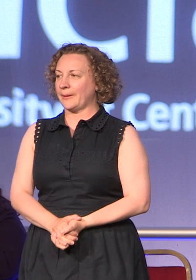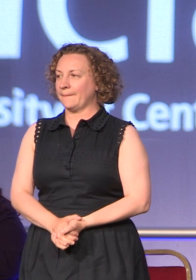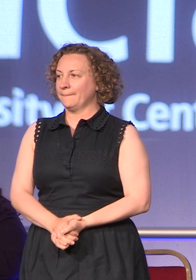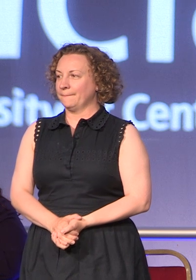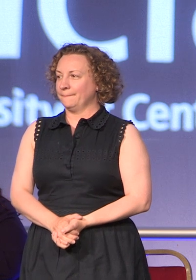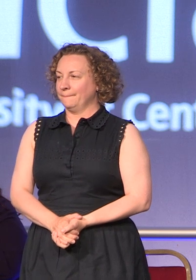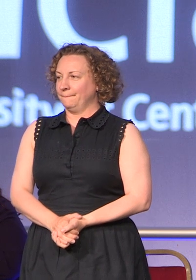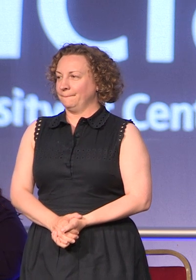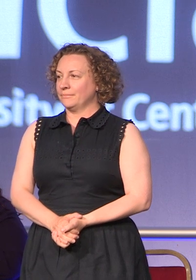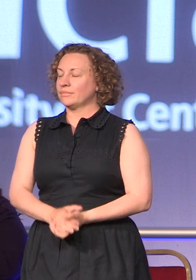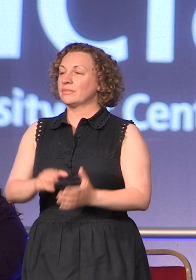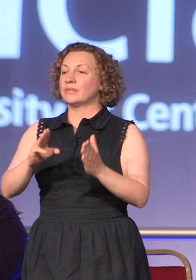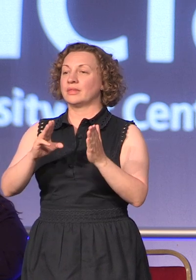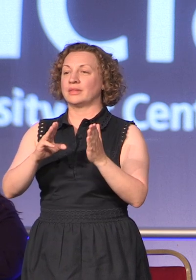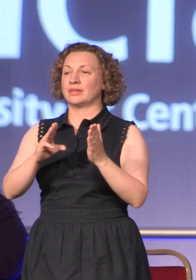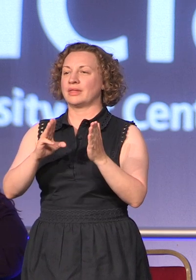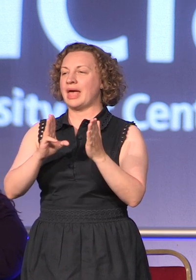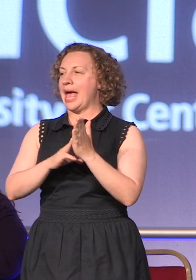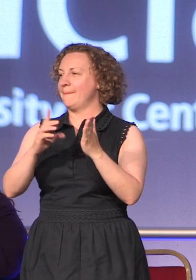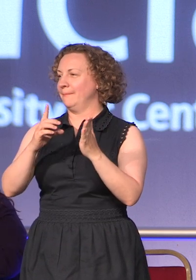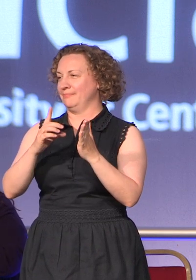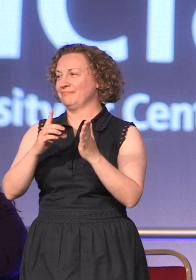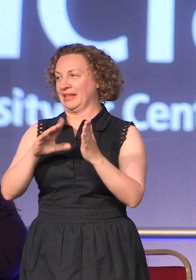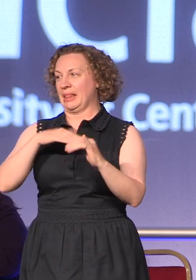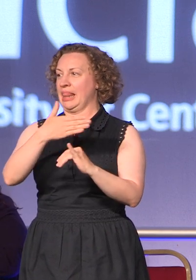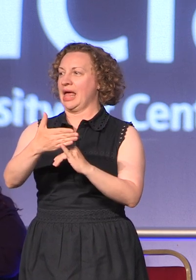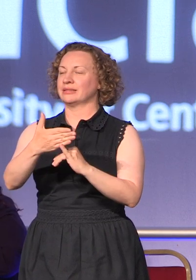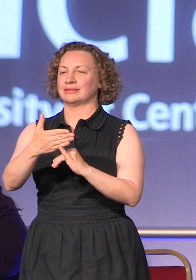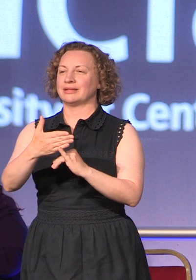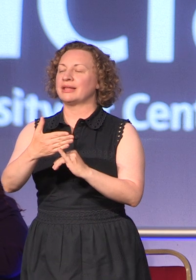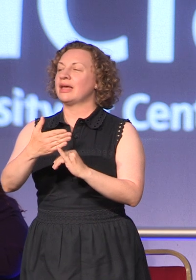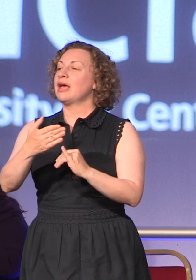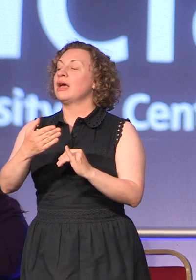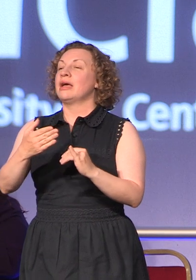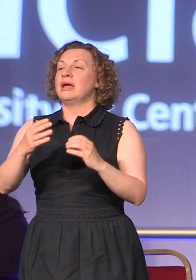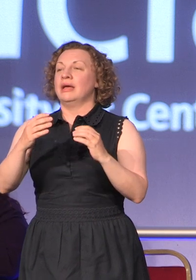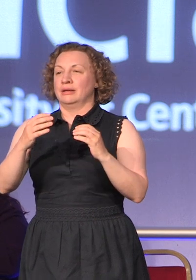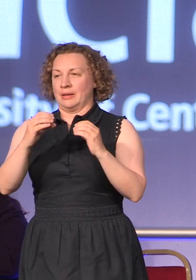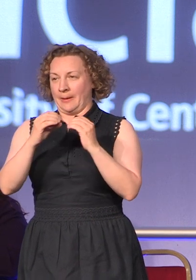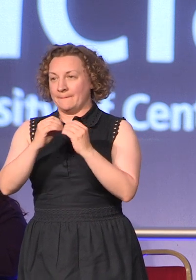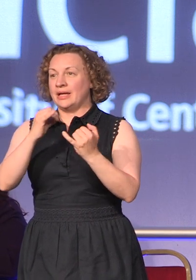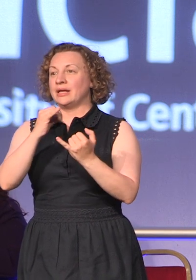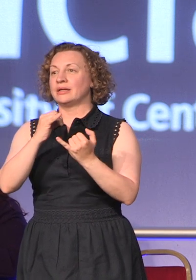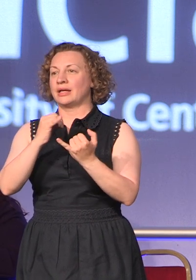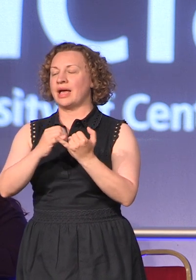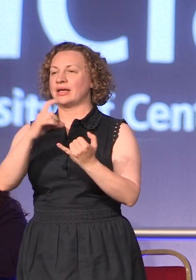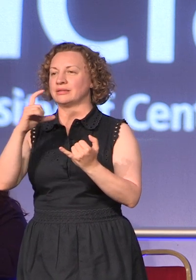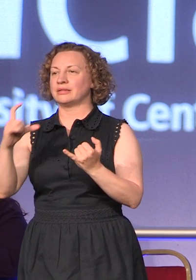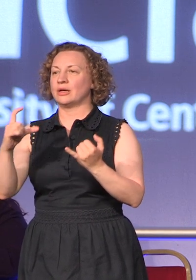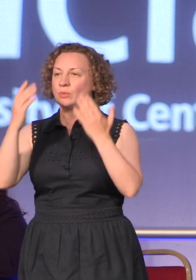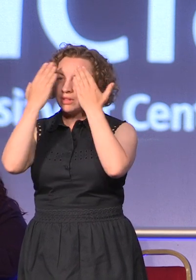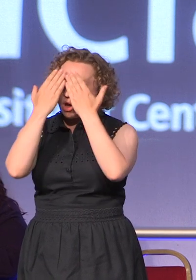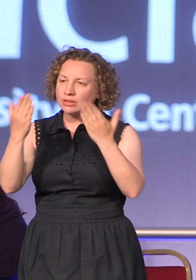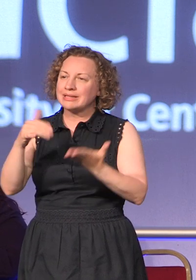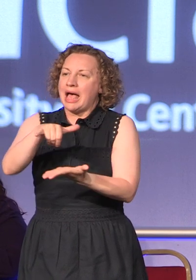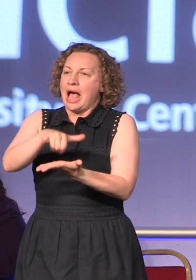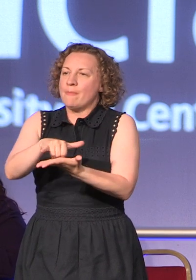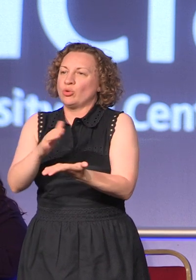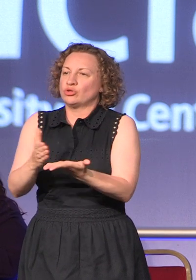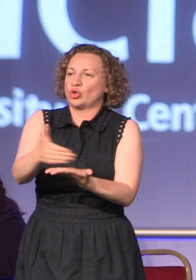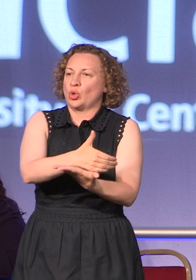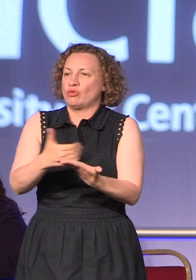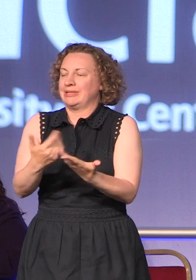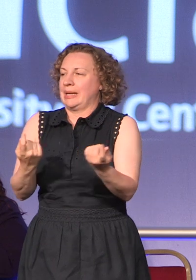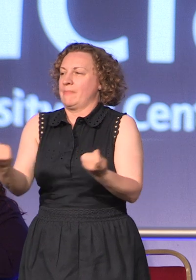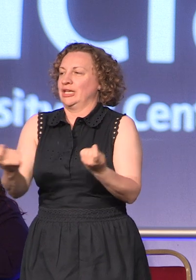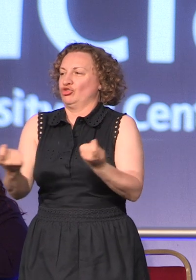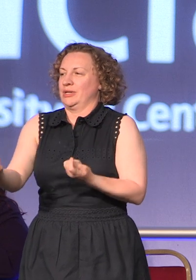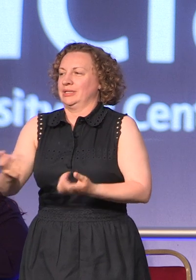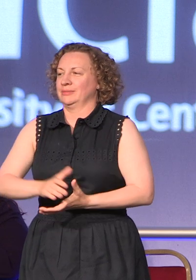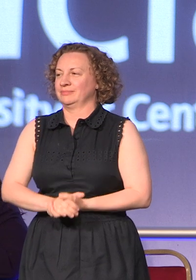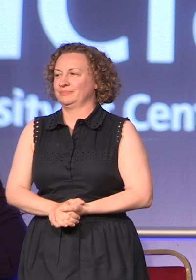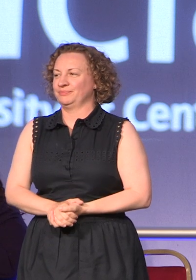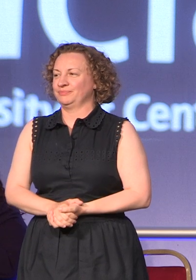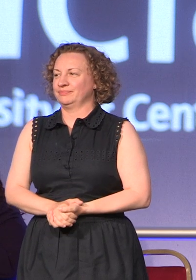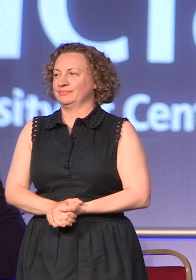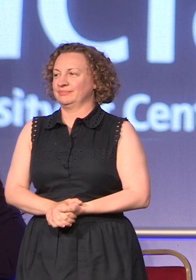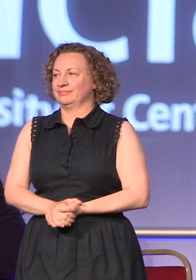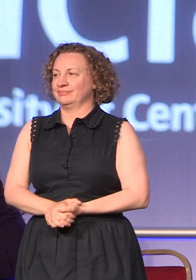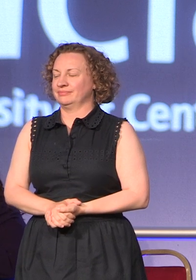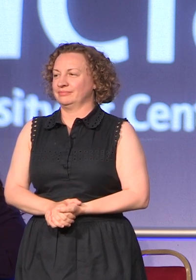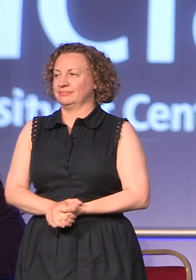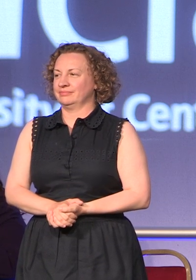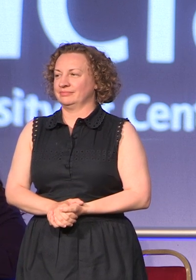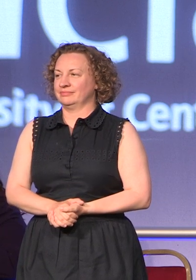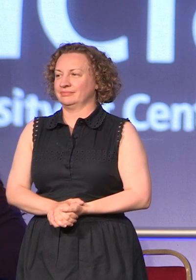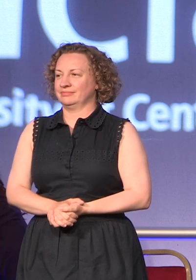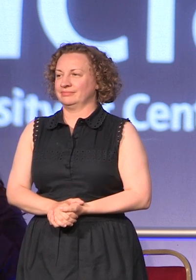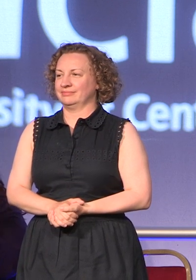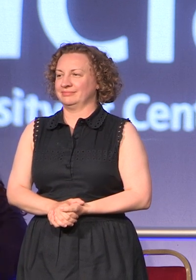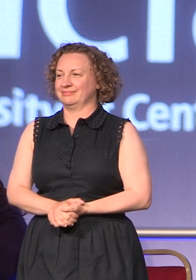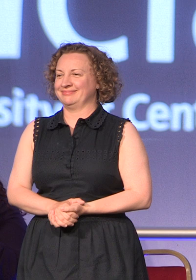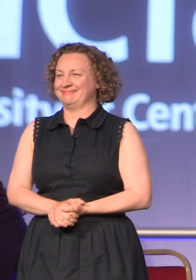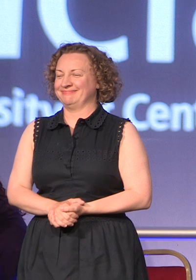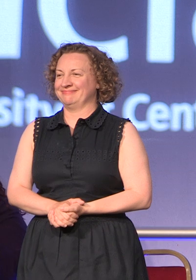Last but by no means least Bachelor of Science with Honours in Airport Security Management